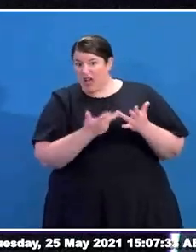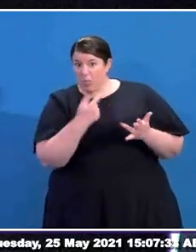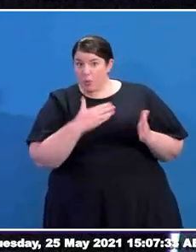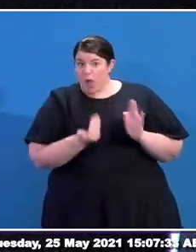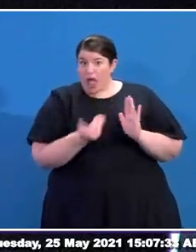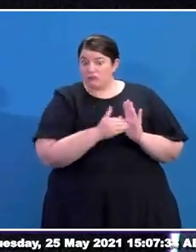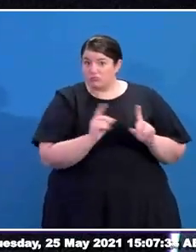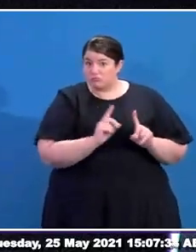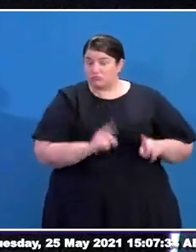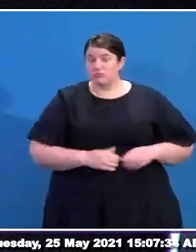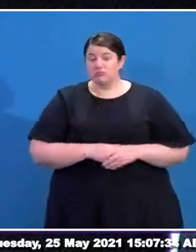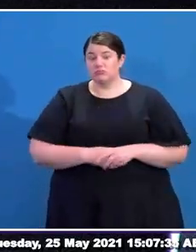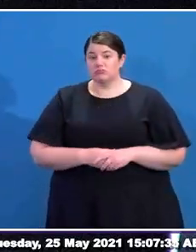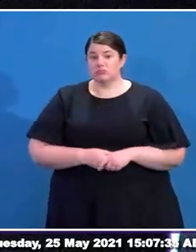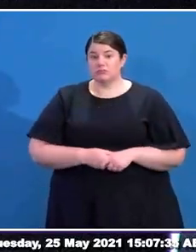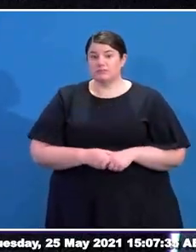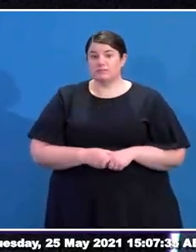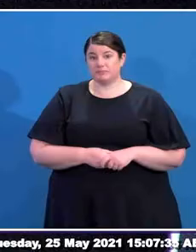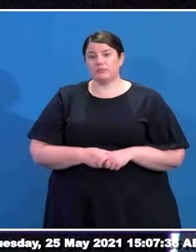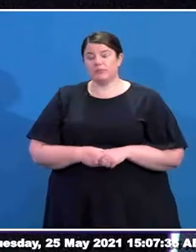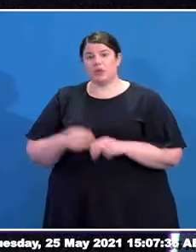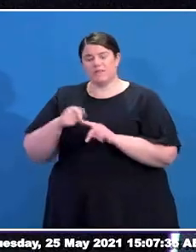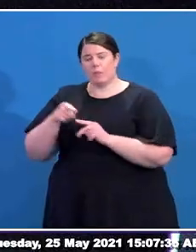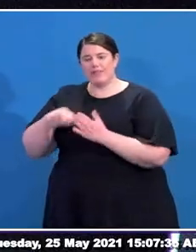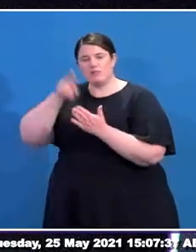I think that was the outcome for this, was to really provide